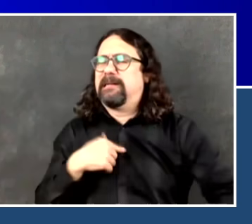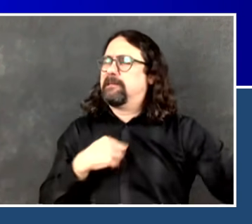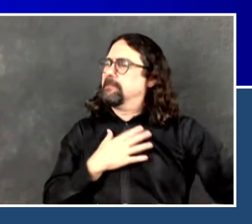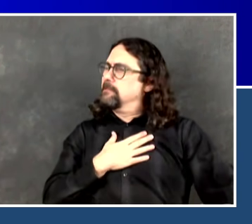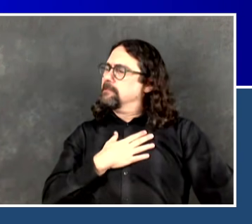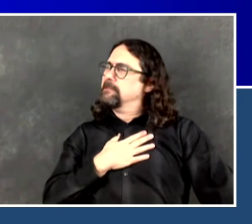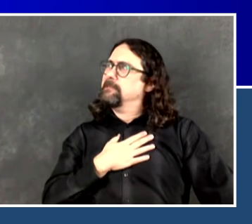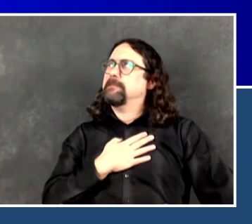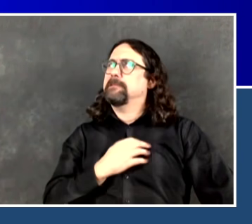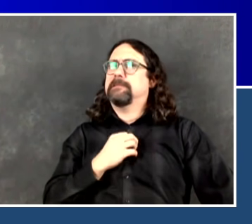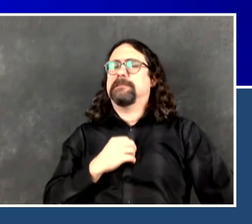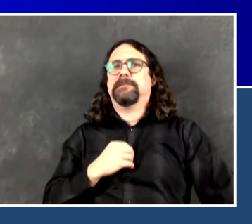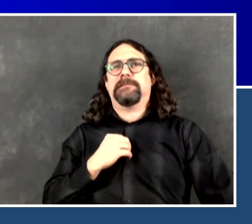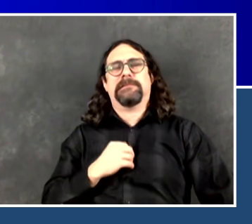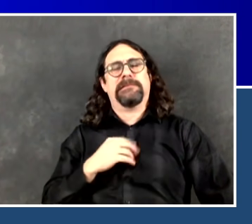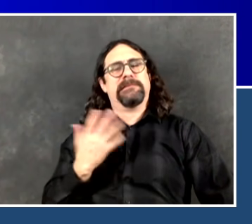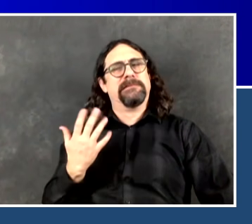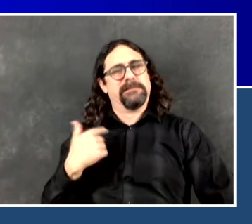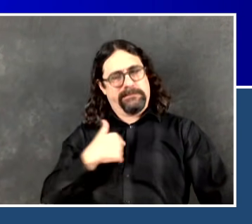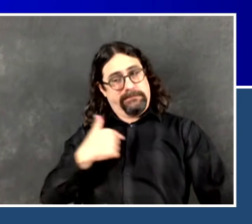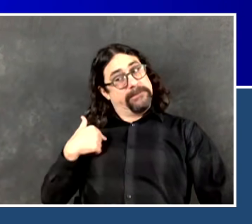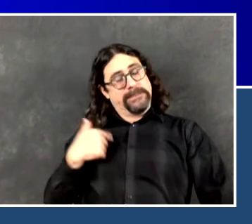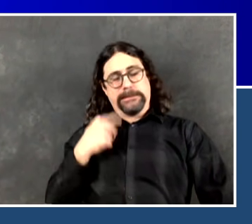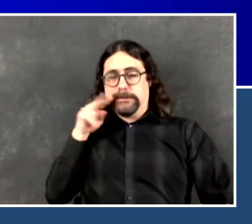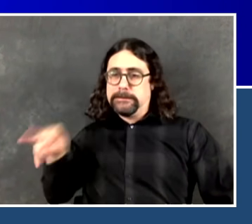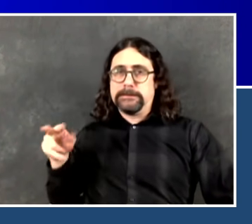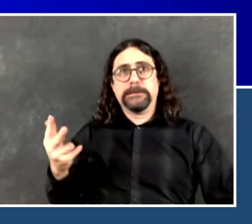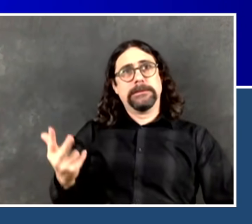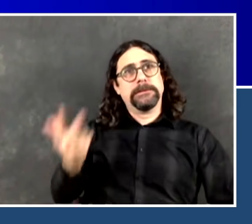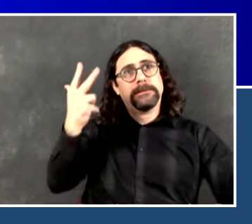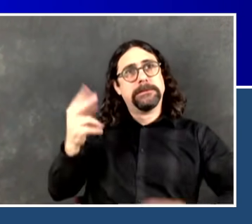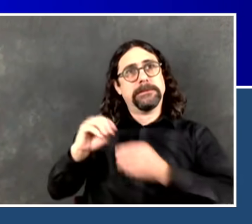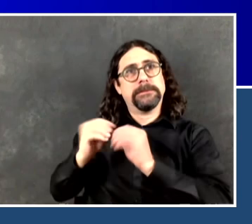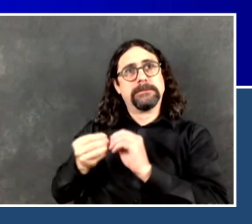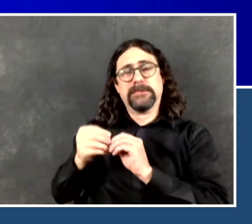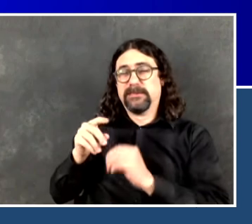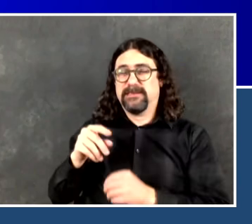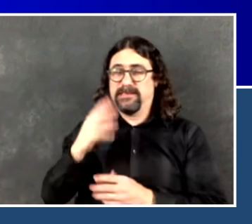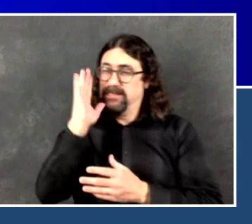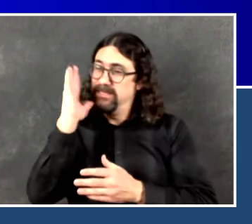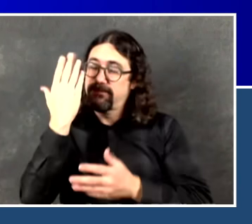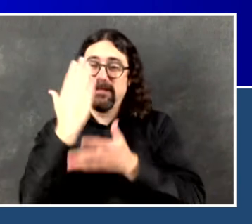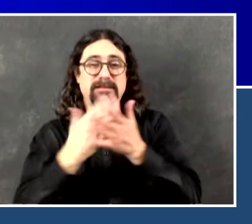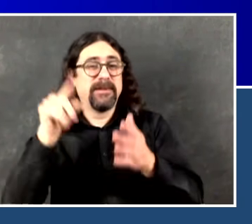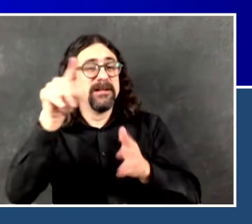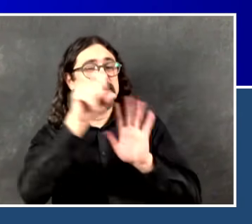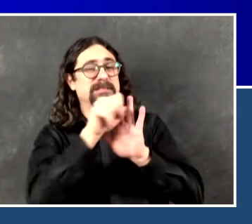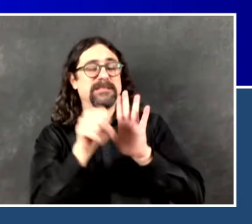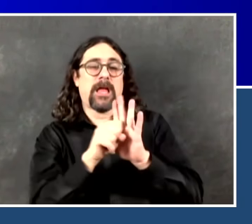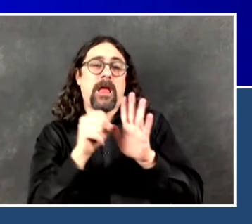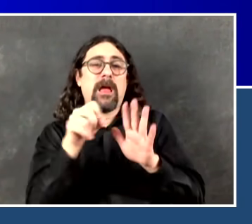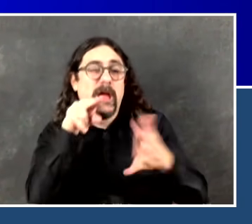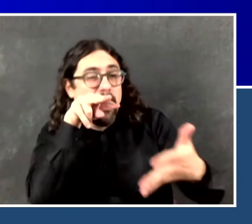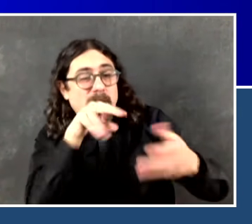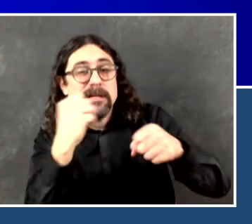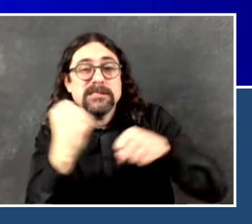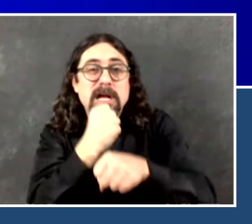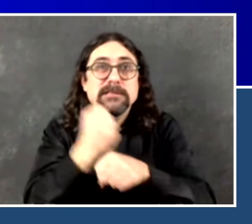THAN OTHERS. ANYBODY, ANY STATE, ANY CITY THAT DOESN'T PAY ATTENTION TO THOSE FACTUAL HEATHLAR CE